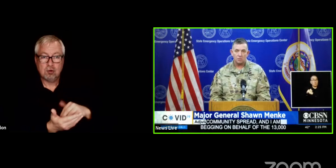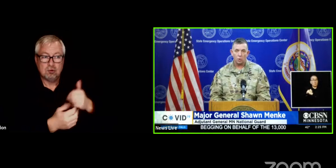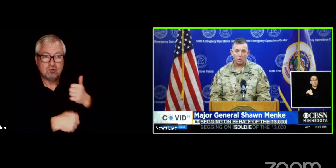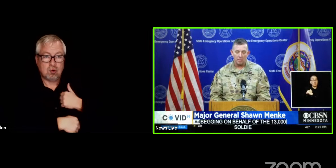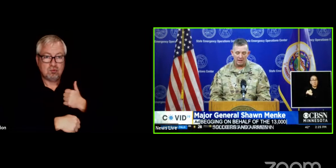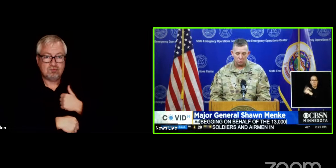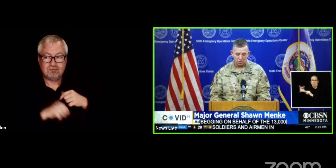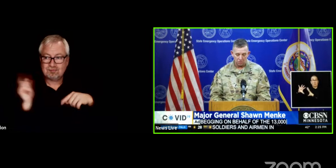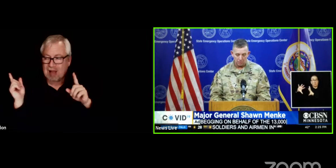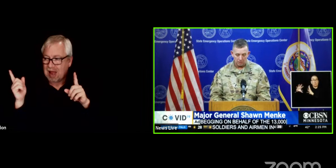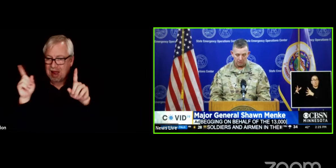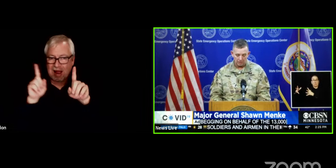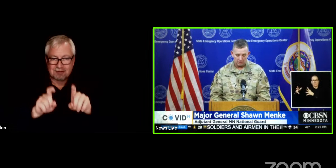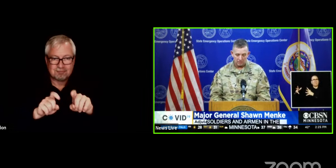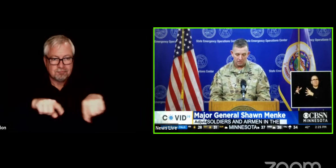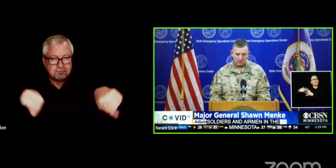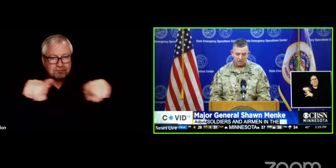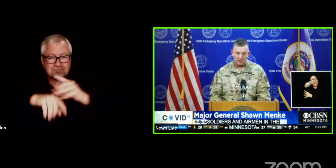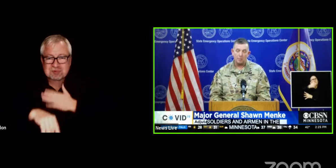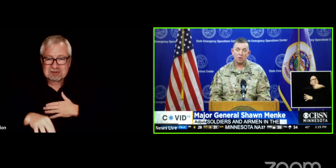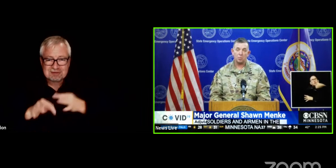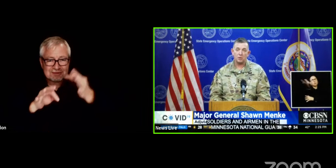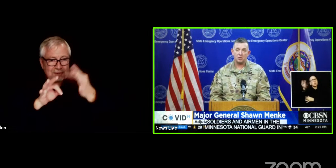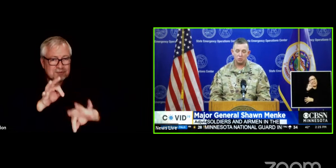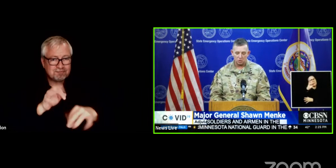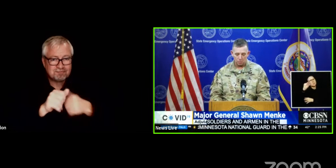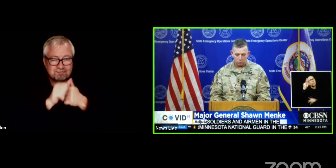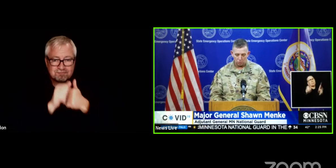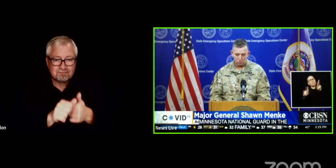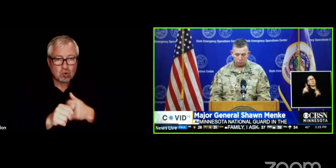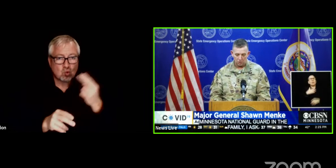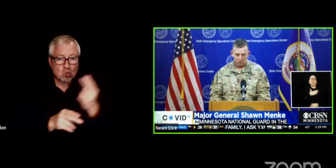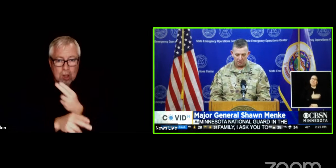WEAR A MASK WHEN YOU'RE IN PUBLIC. LIMITS YOUR POTENTIAL EXPOSURES WHEN YOU CAN.